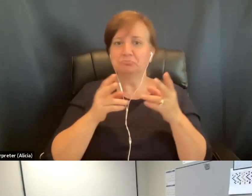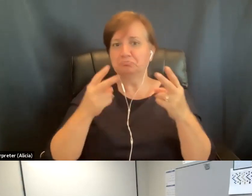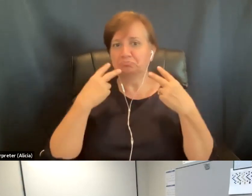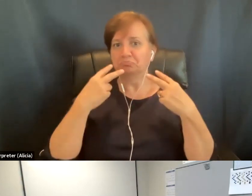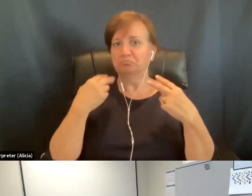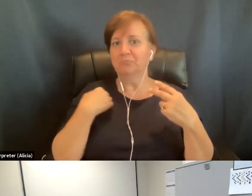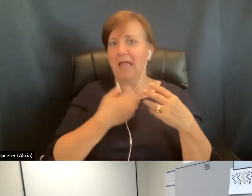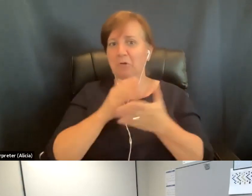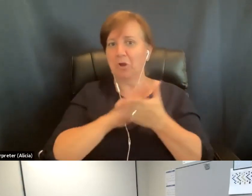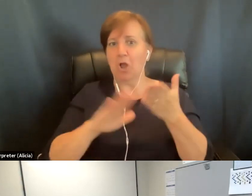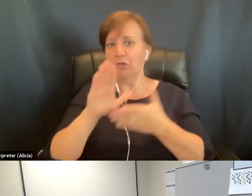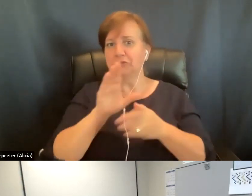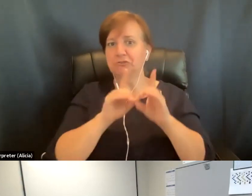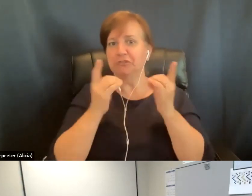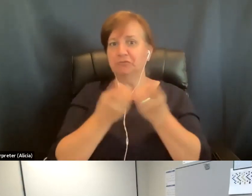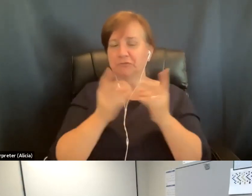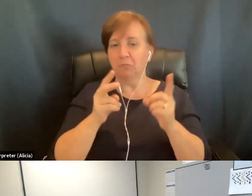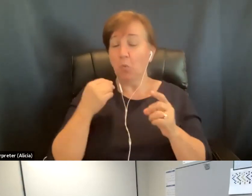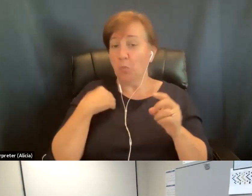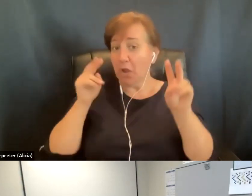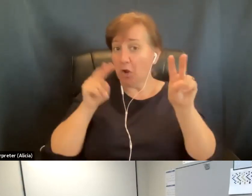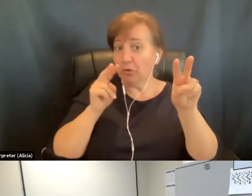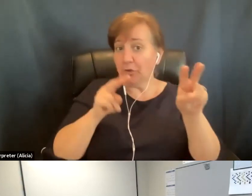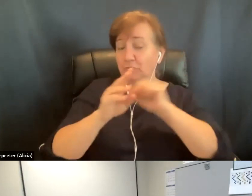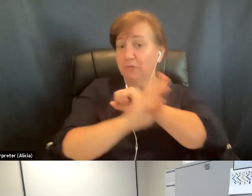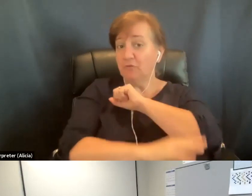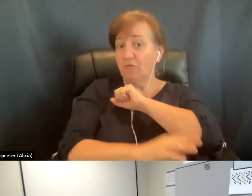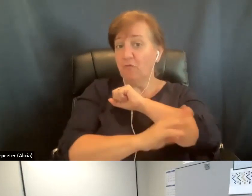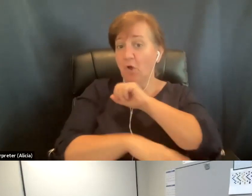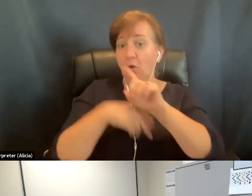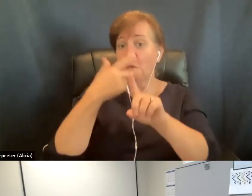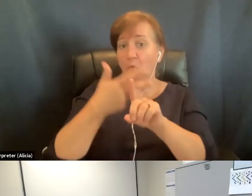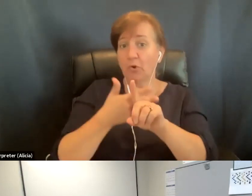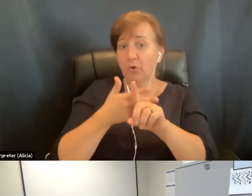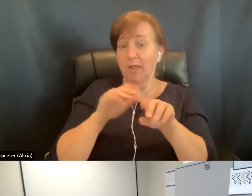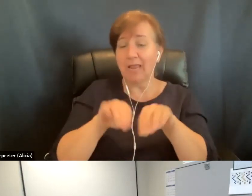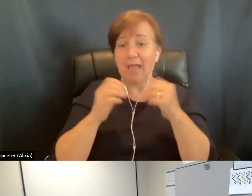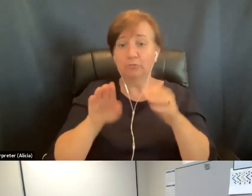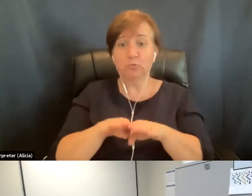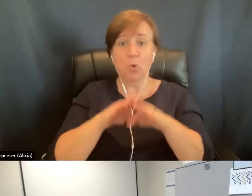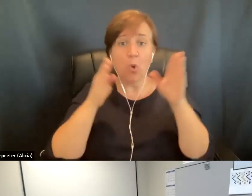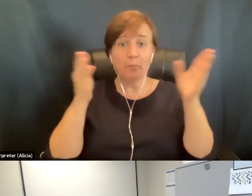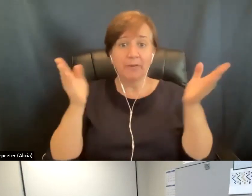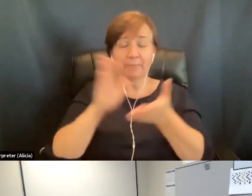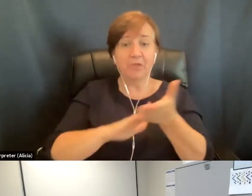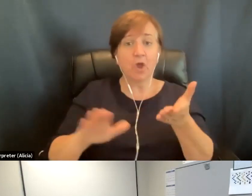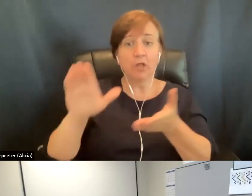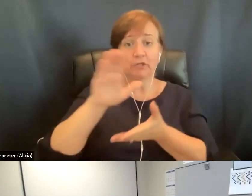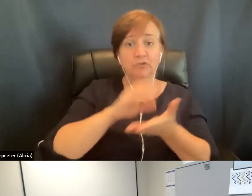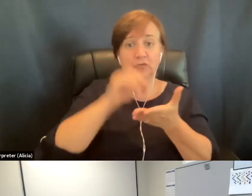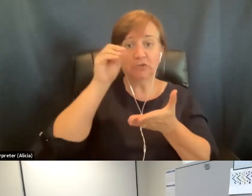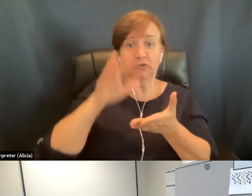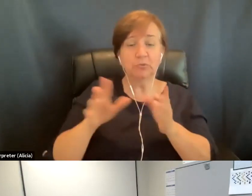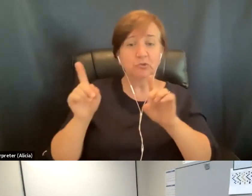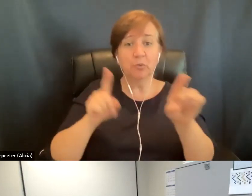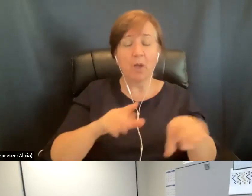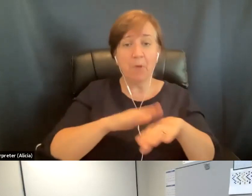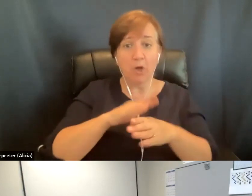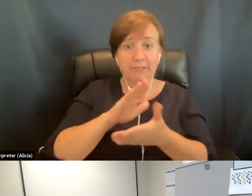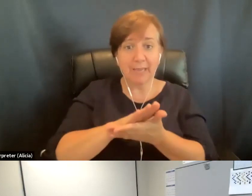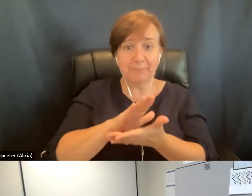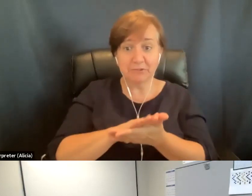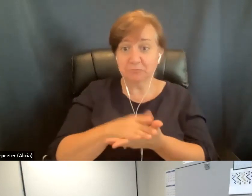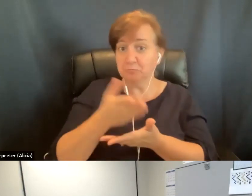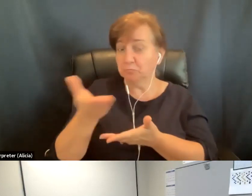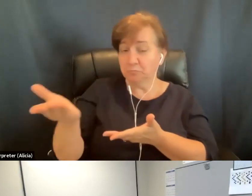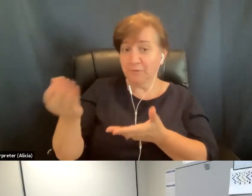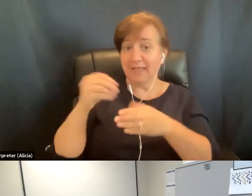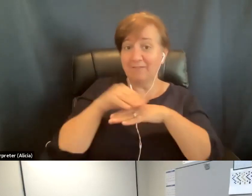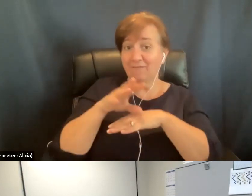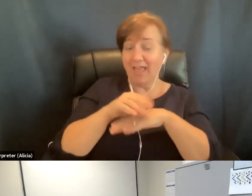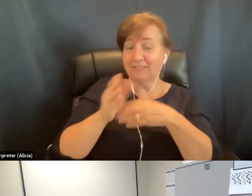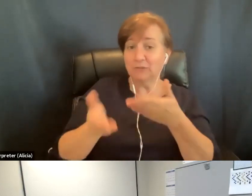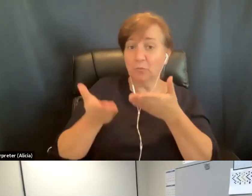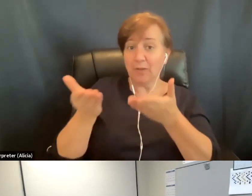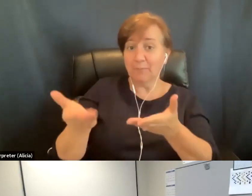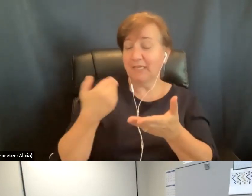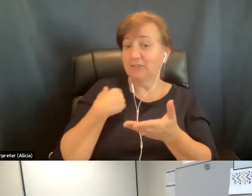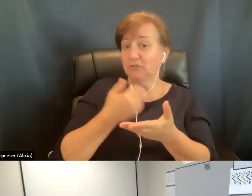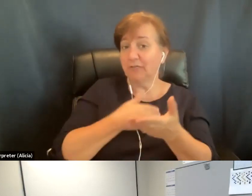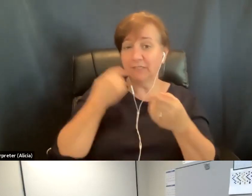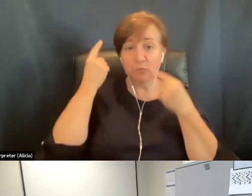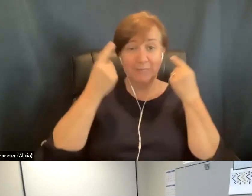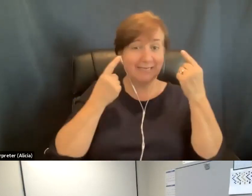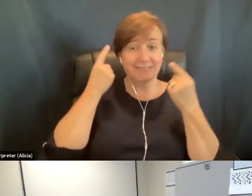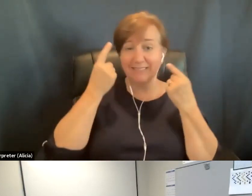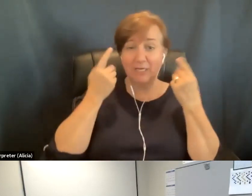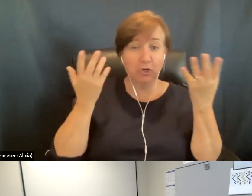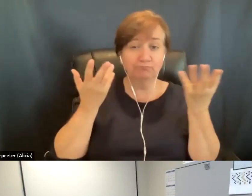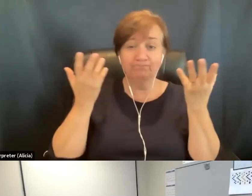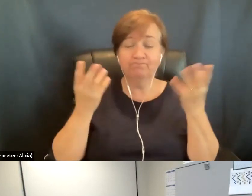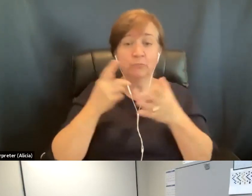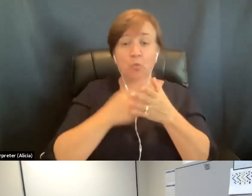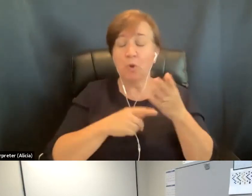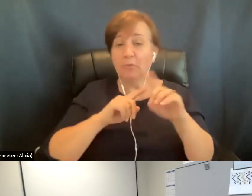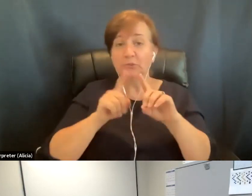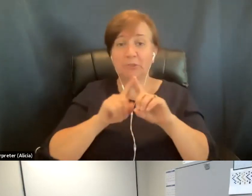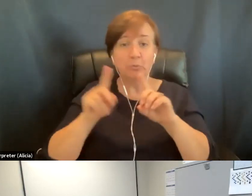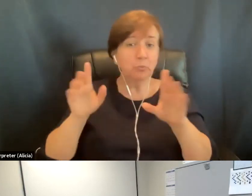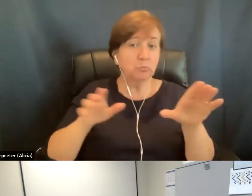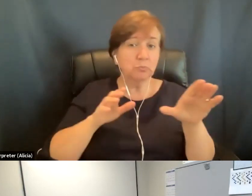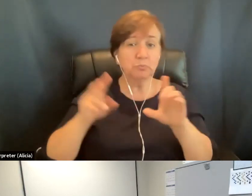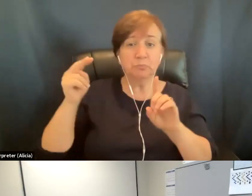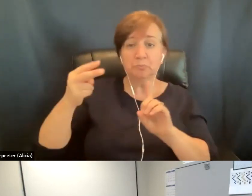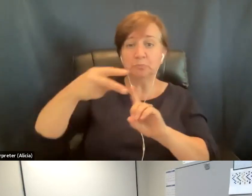Ram Subramaniam (He/him): We are looking towards the fall quarter and how we need to open the College back up again for students on campus instruction safely so would you have any advice recommendations for us as we consider these points of view and have these conversations.